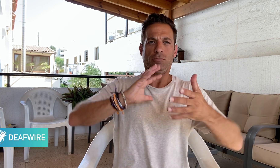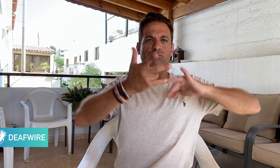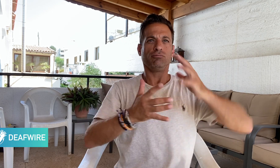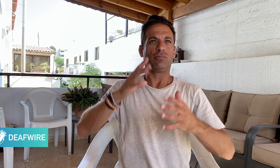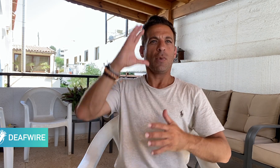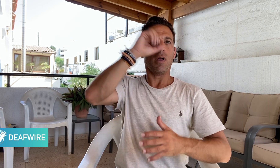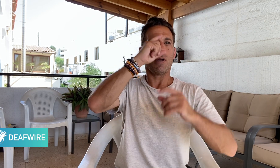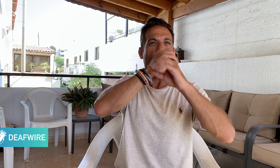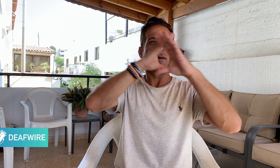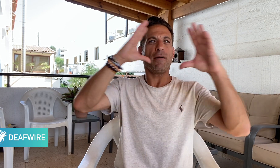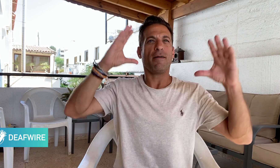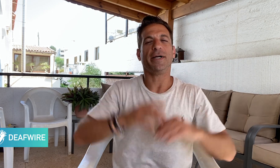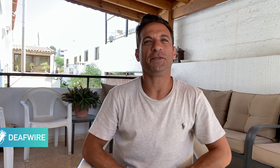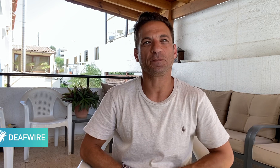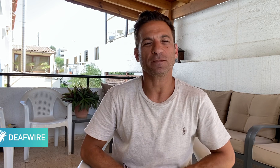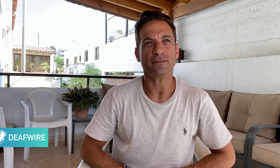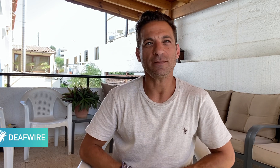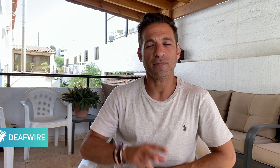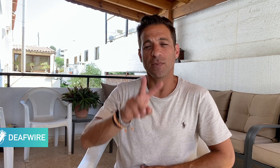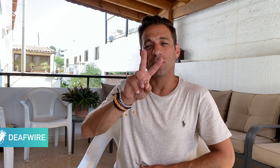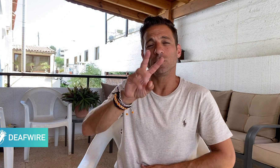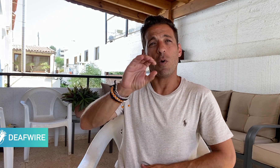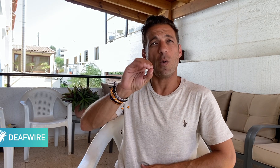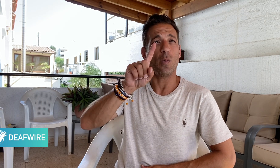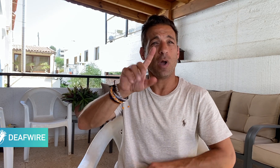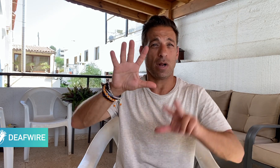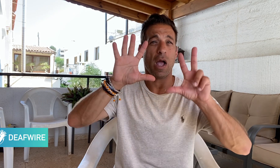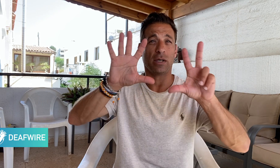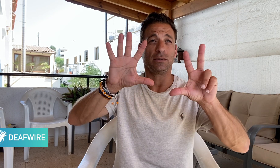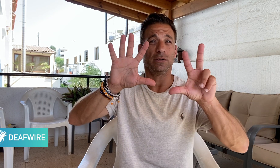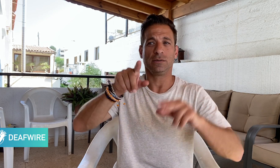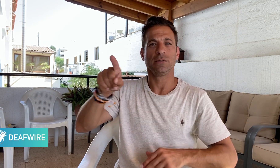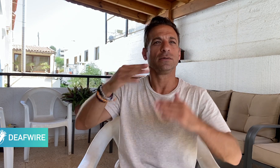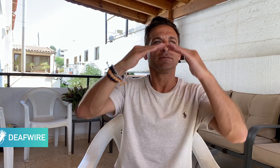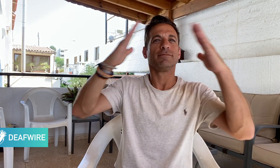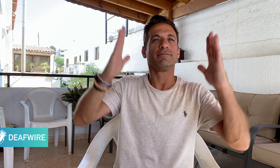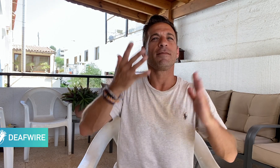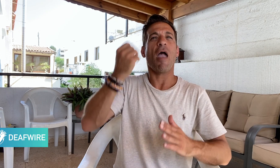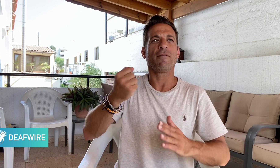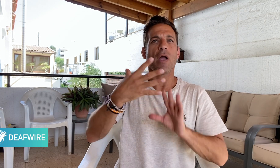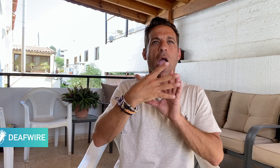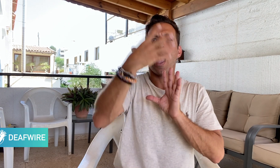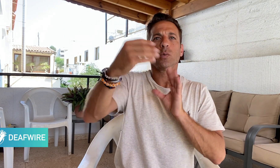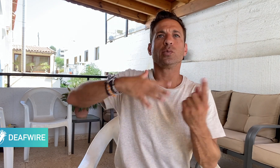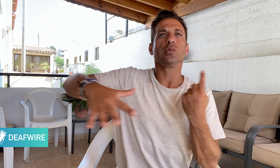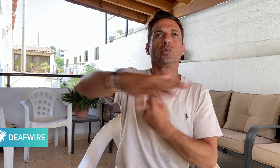he was assaulted outside of his apartment, resulting